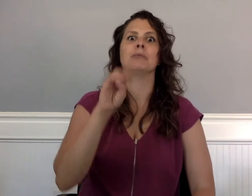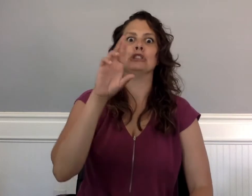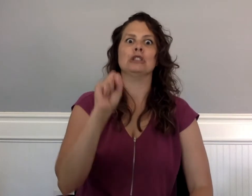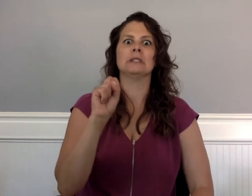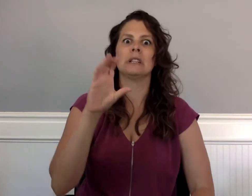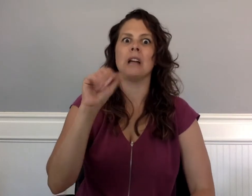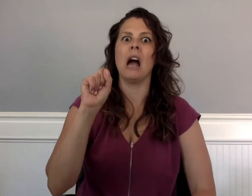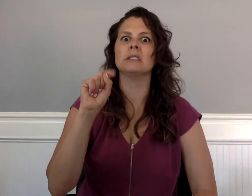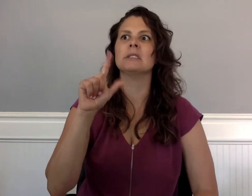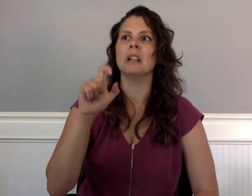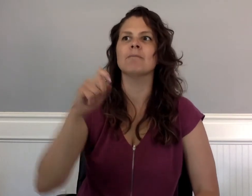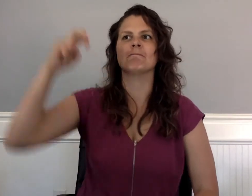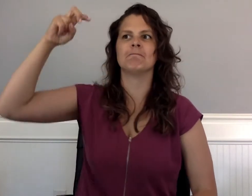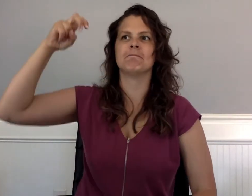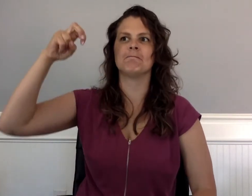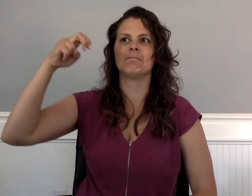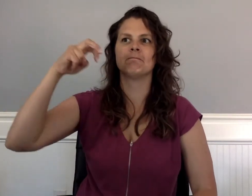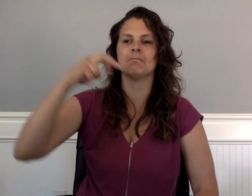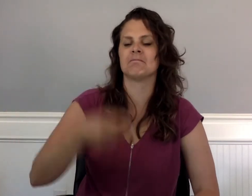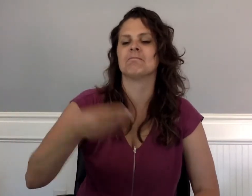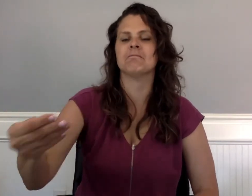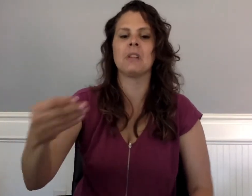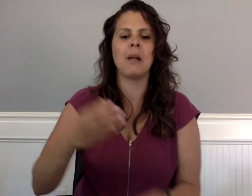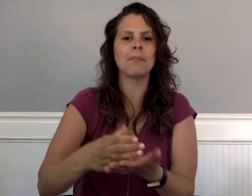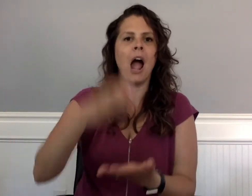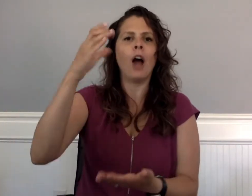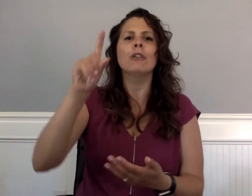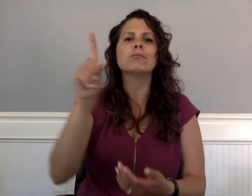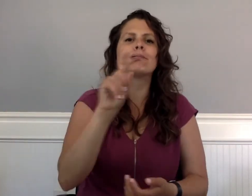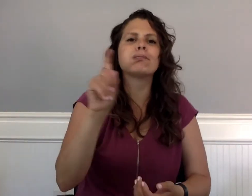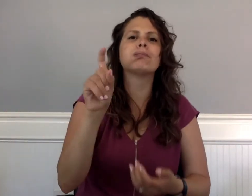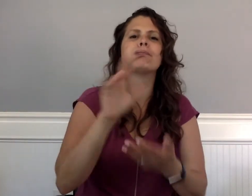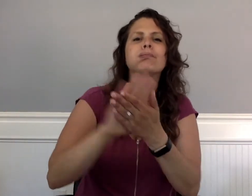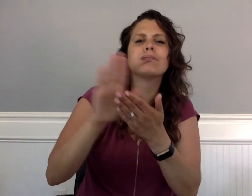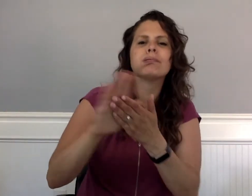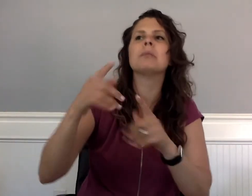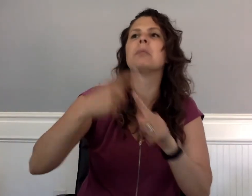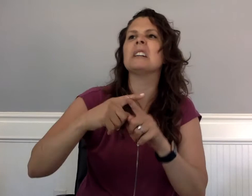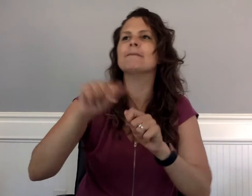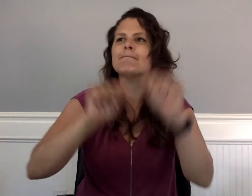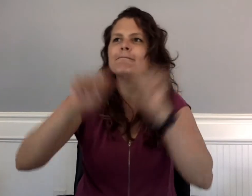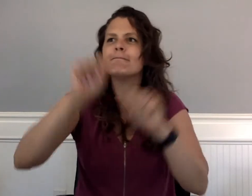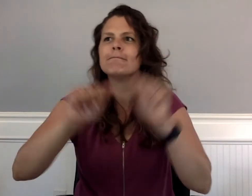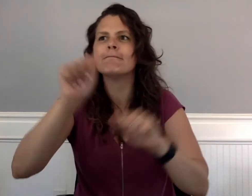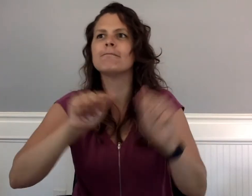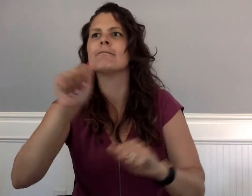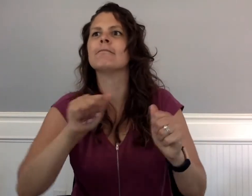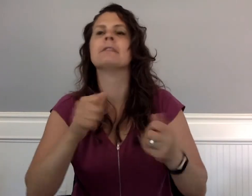Mrs. Castle came down the steps and handed Mr. Castle a bottle of polish and rags.